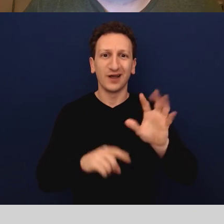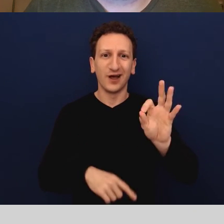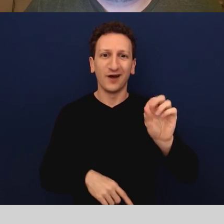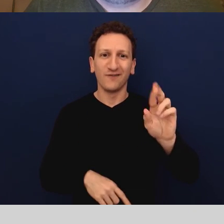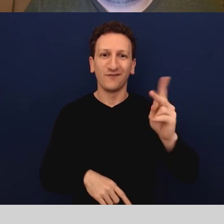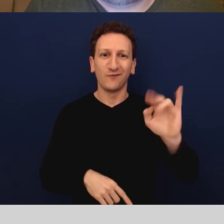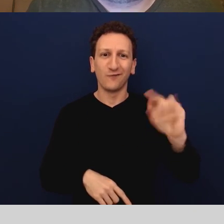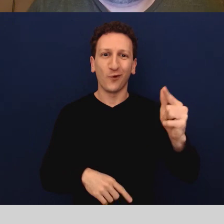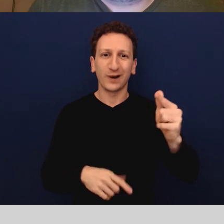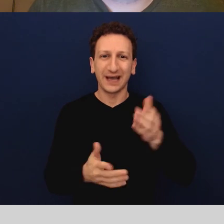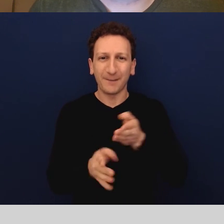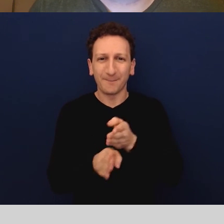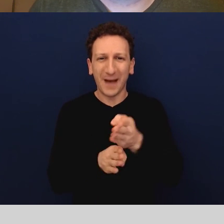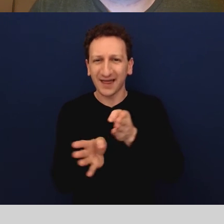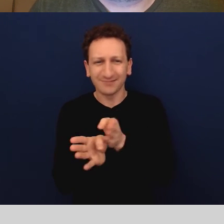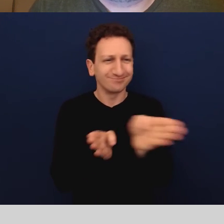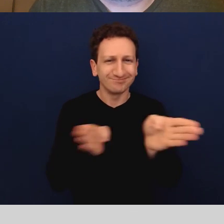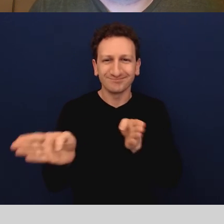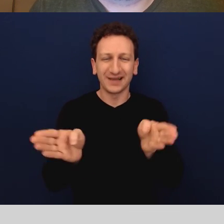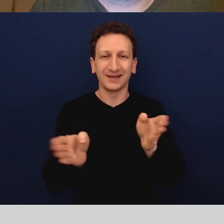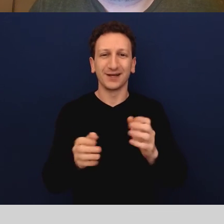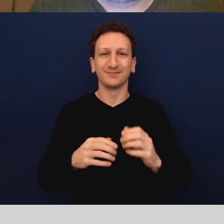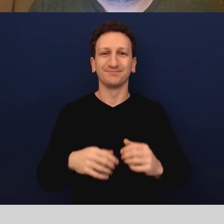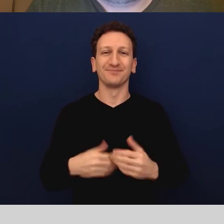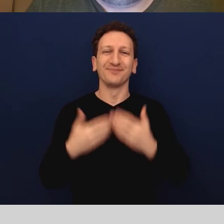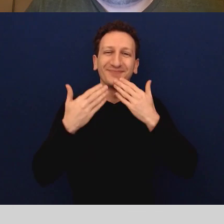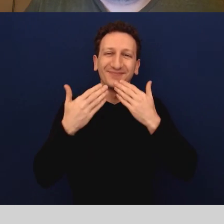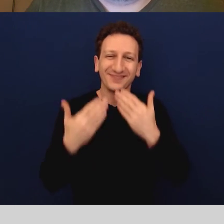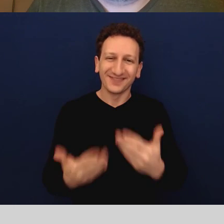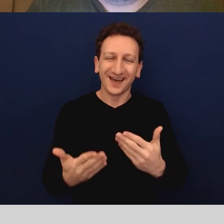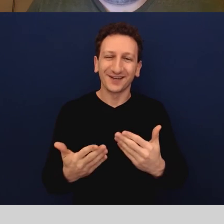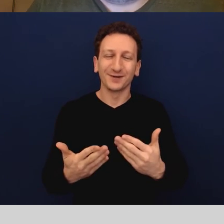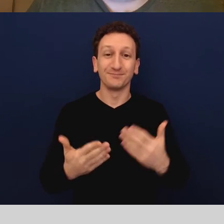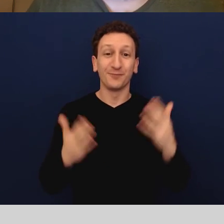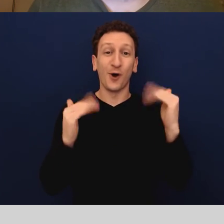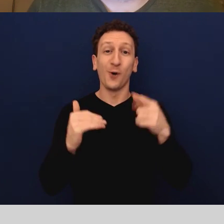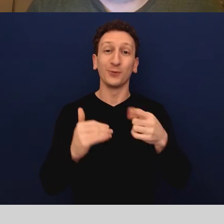in a way that's great to implement and great to use. Thank you, all. And I hope you enjoy the talk.